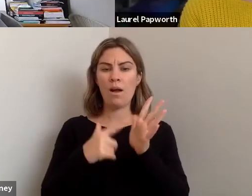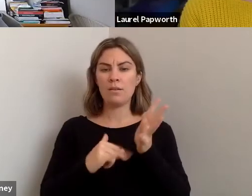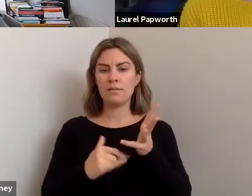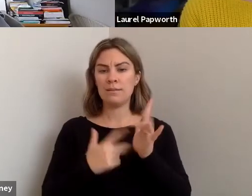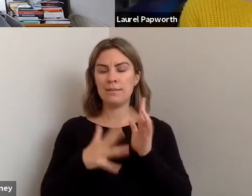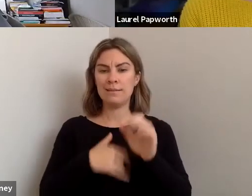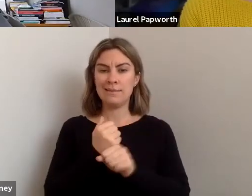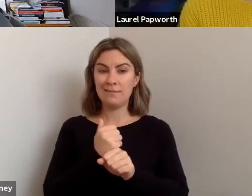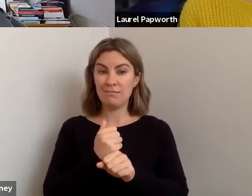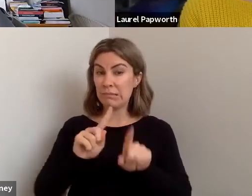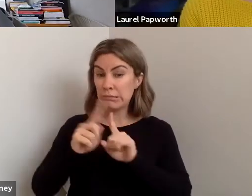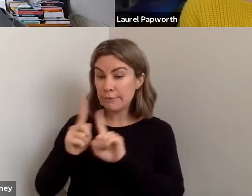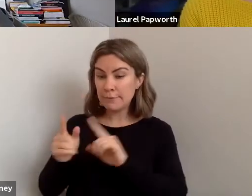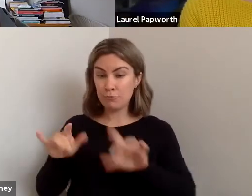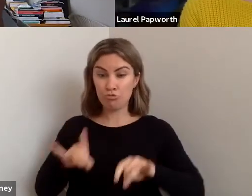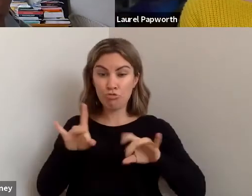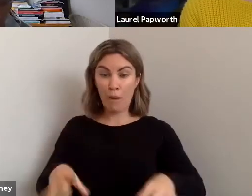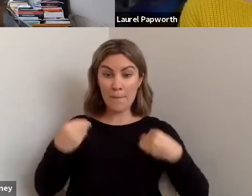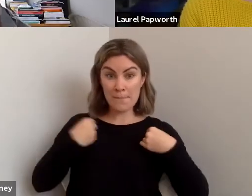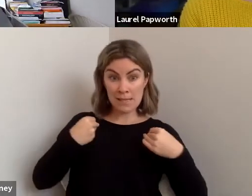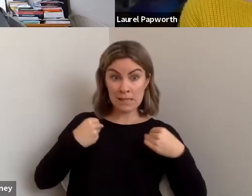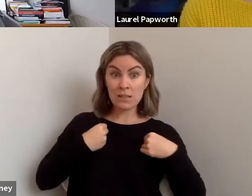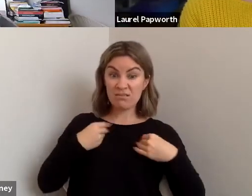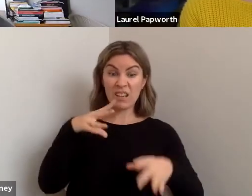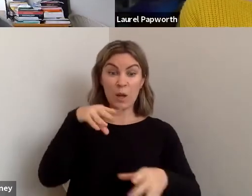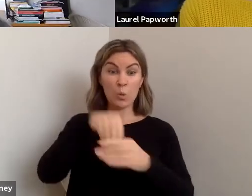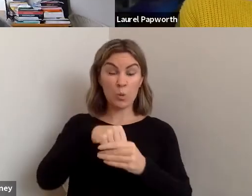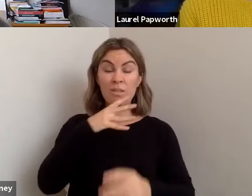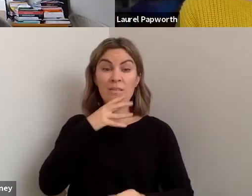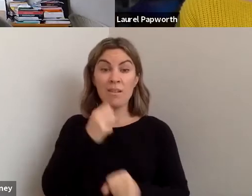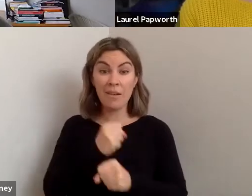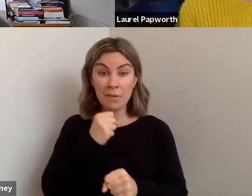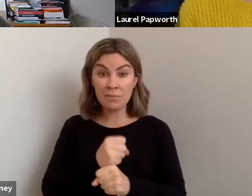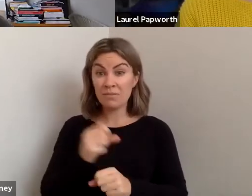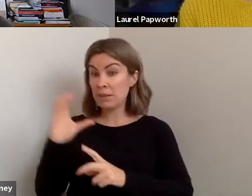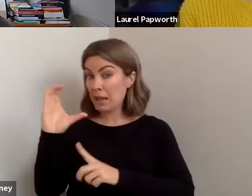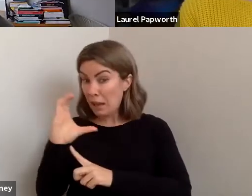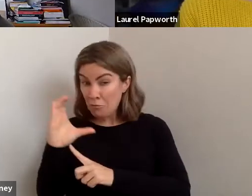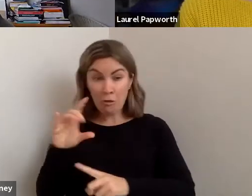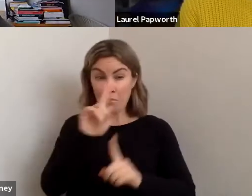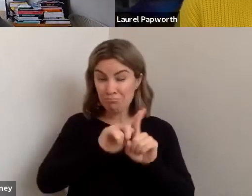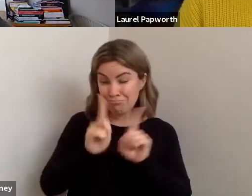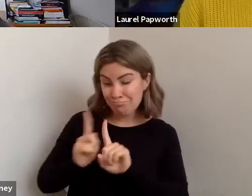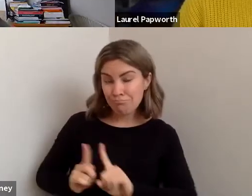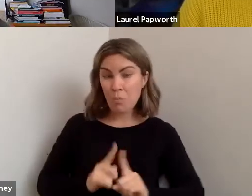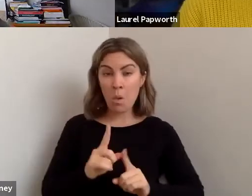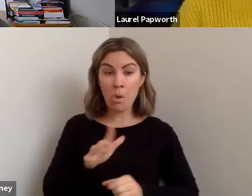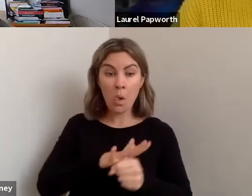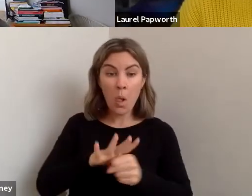local, state and Federal Governments, including the Parliament House here in Canberra. From social distancing to social media, Laurel